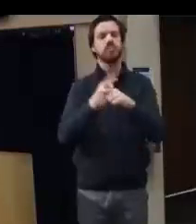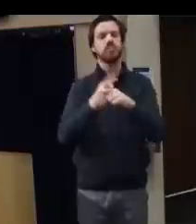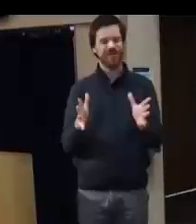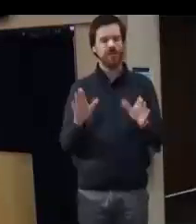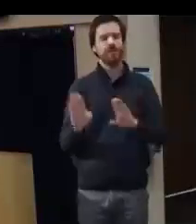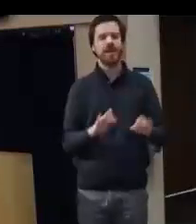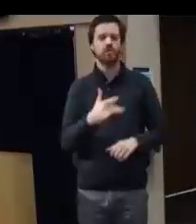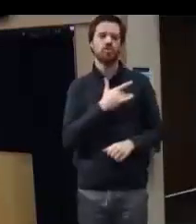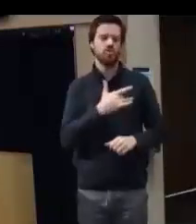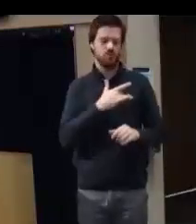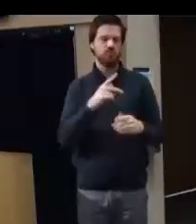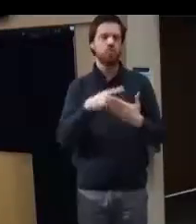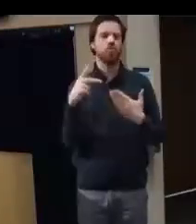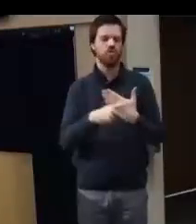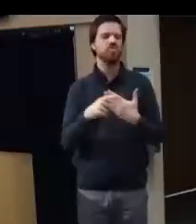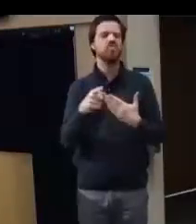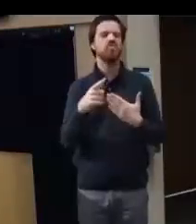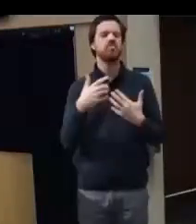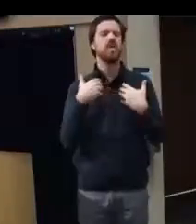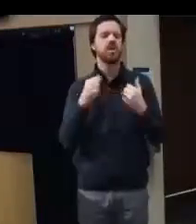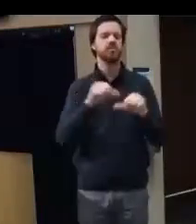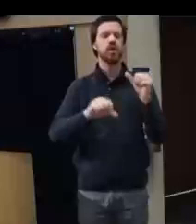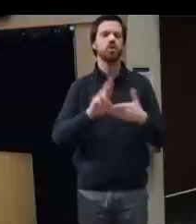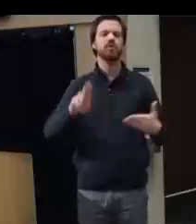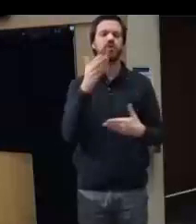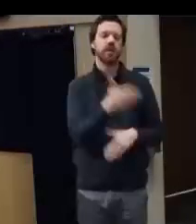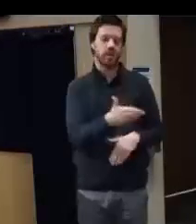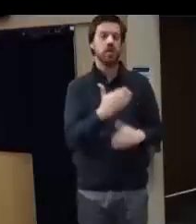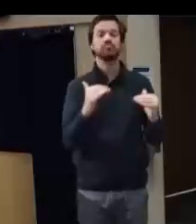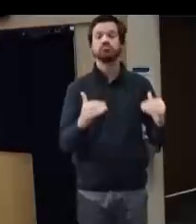program at Oregon Health and Science University um and there she was promoted to Professor of